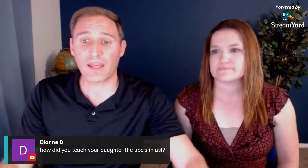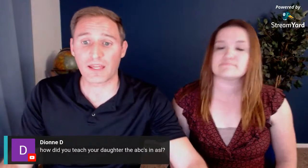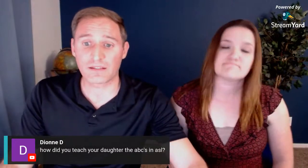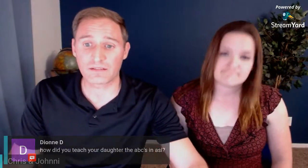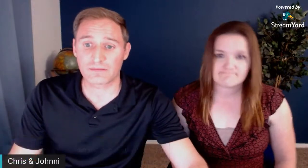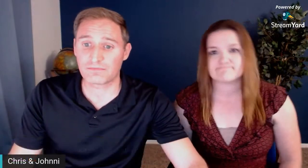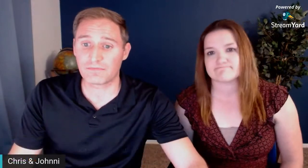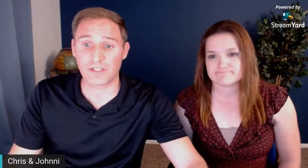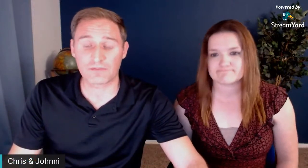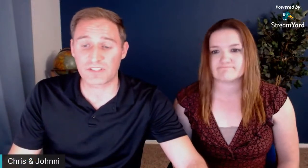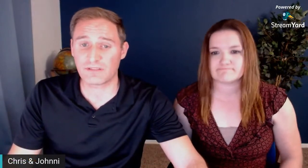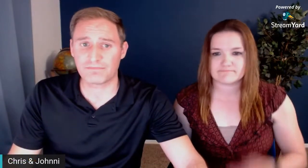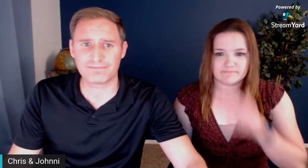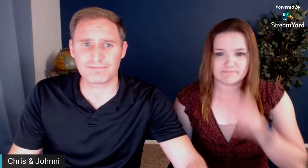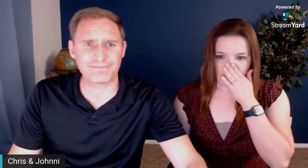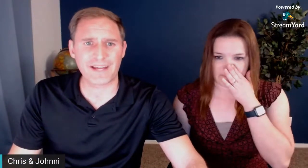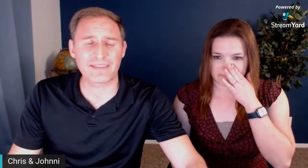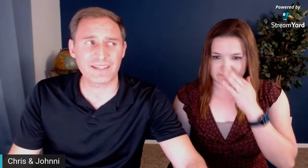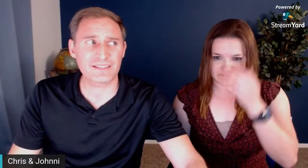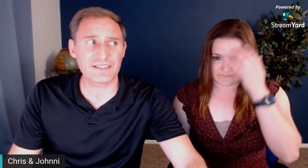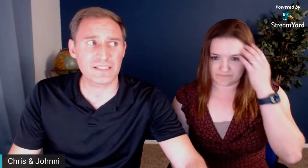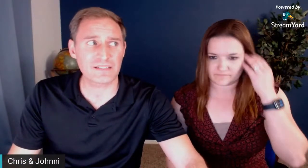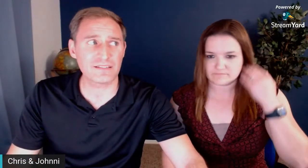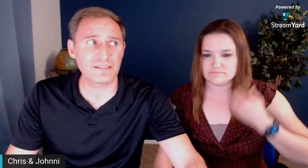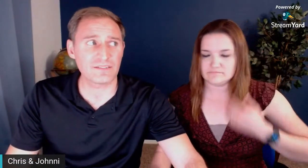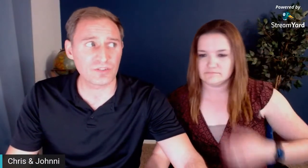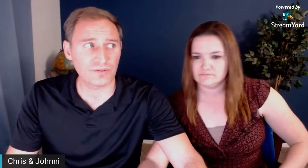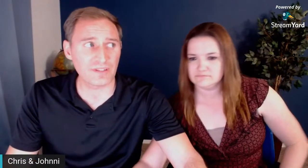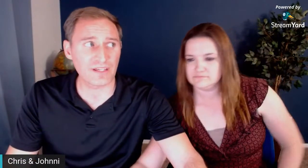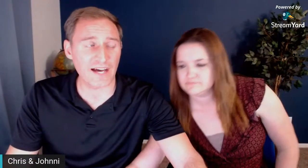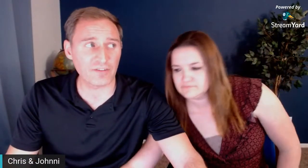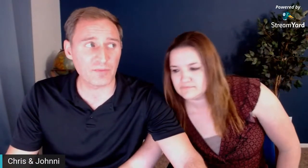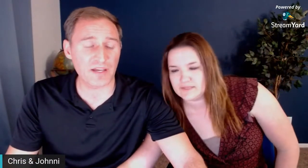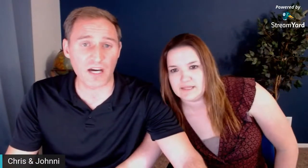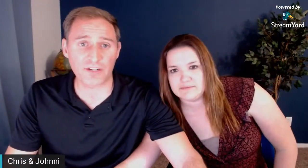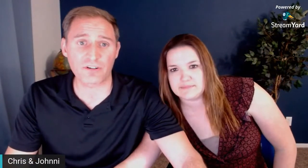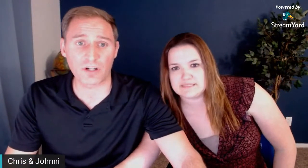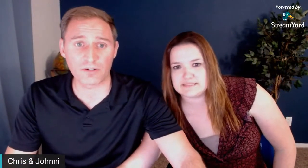and you know she i think she could do the alphabet on her own